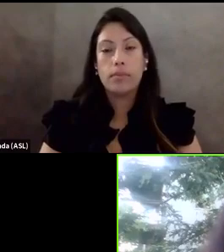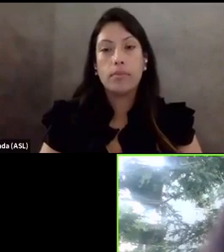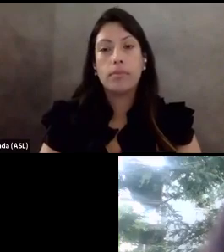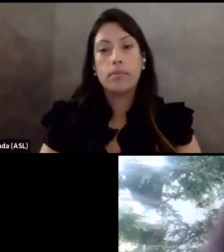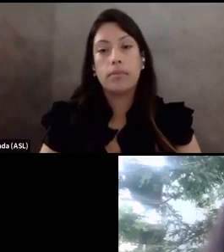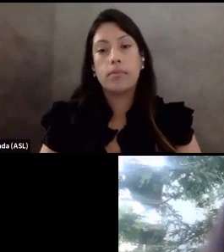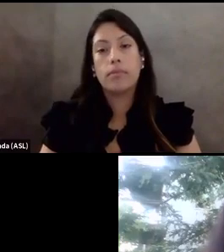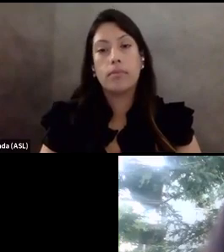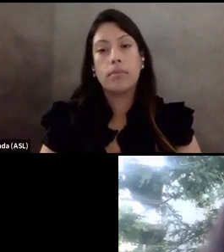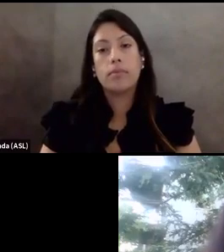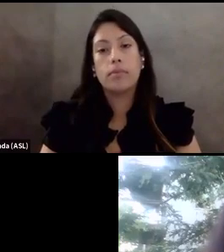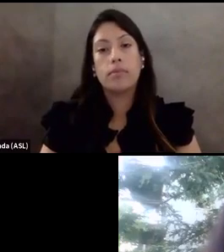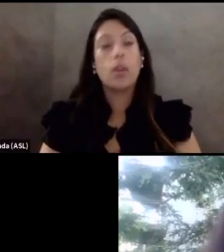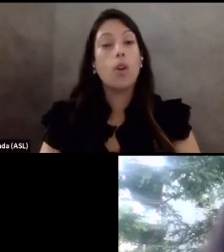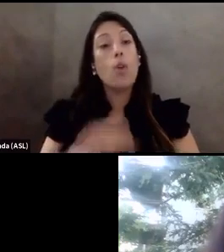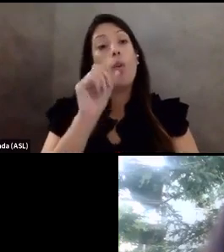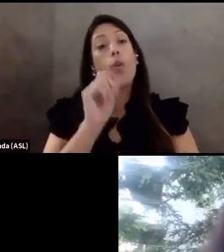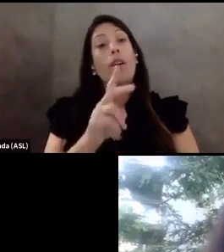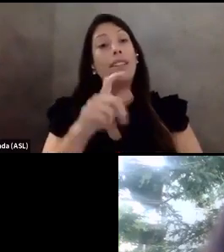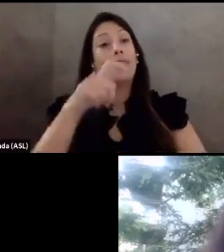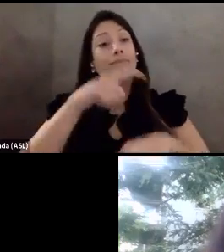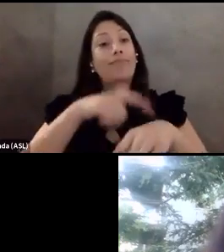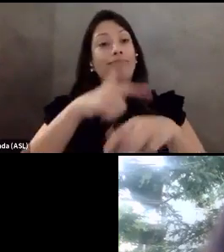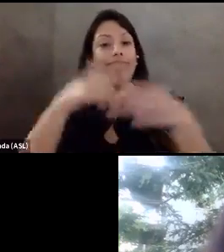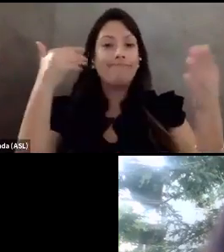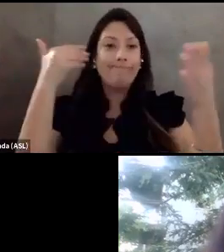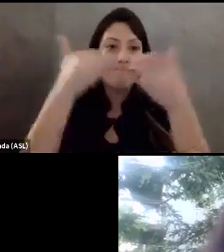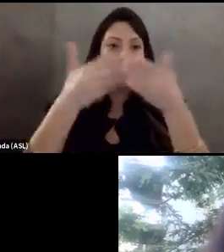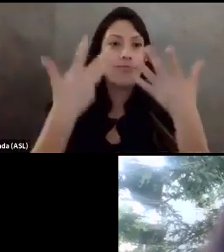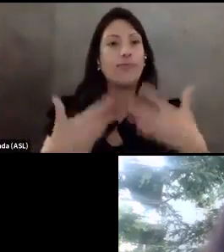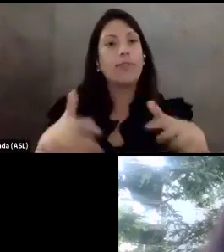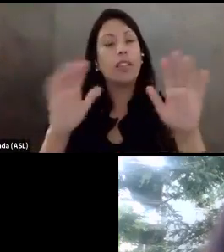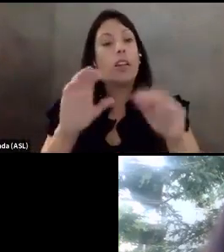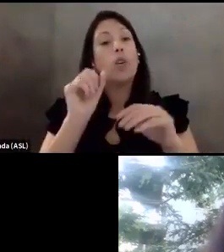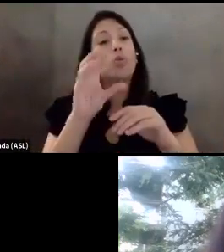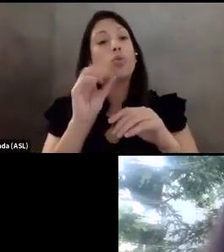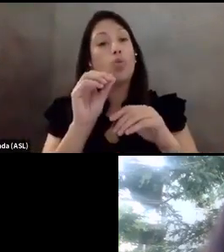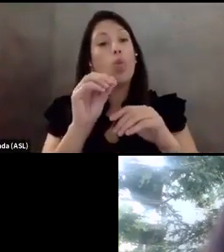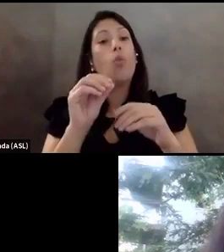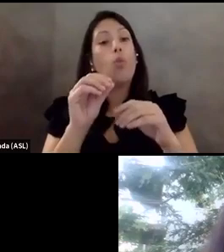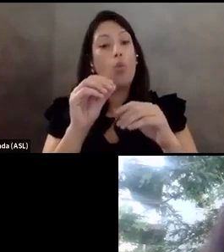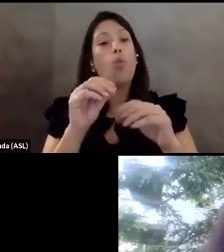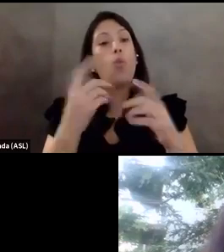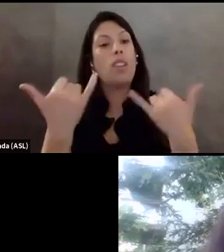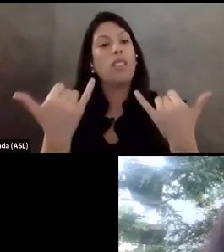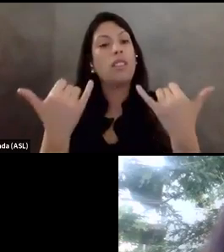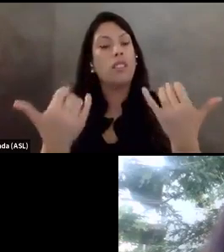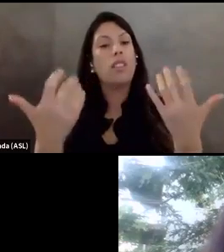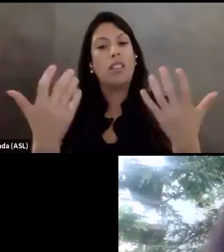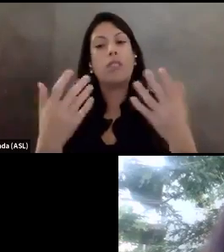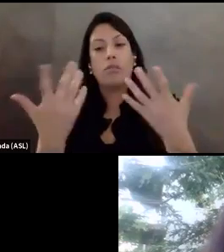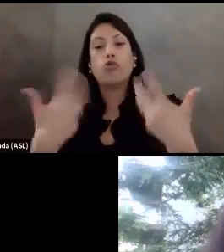Thanks. Hey, we're coming we're coming up on the bottom of the hour, and so we're going to we're going to wrap it here. I just want to thank everybody.